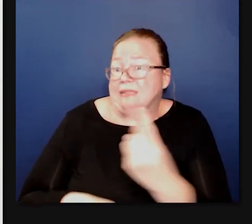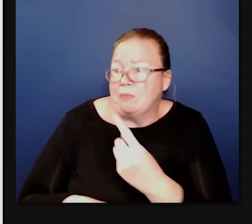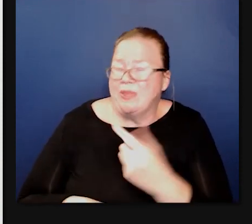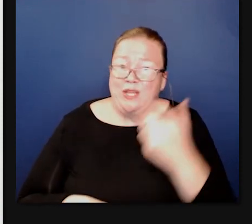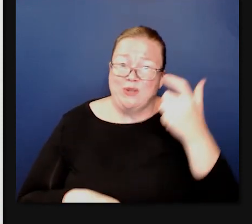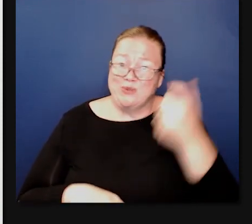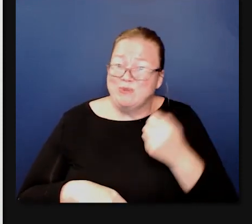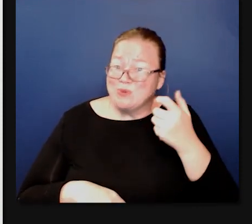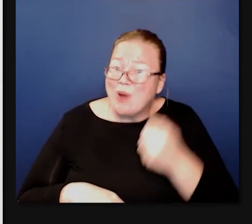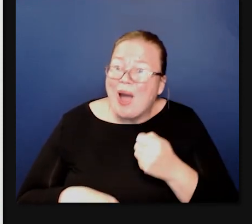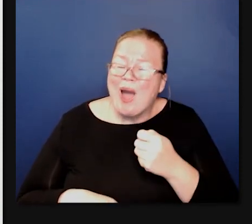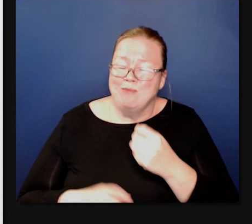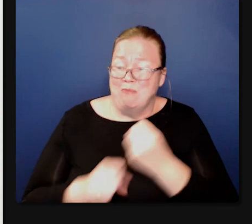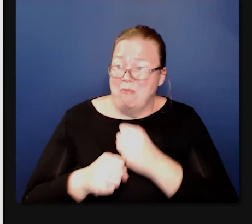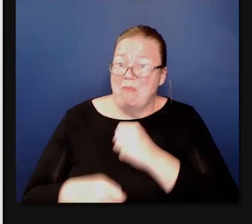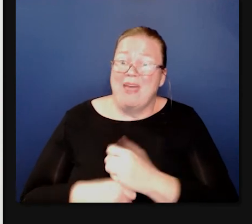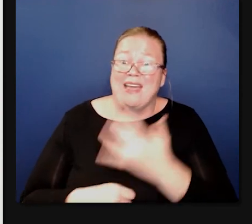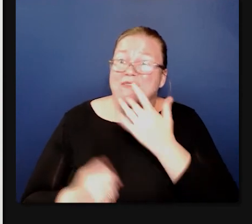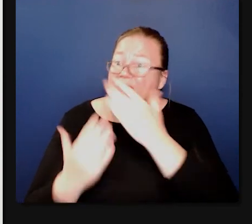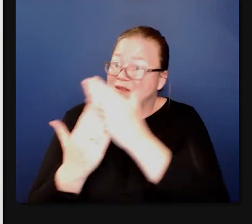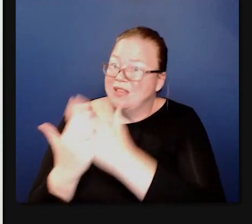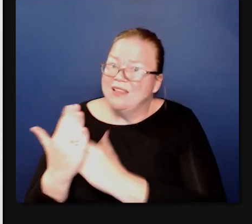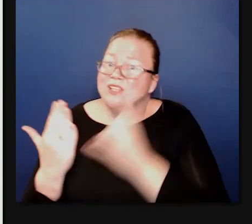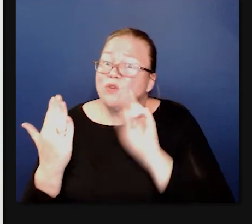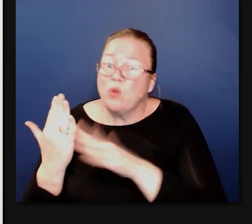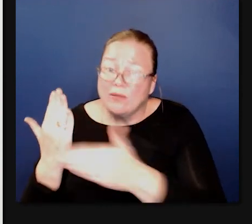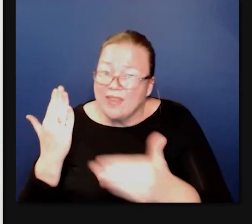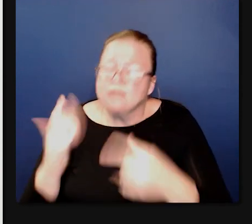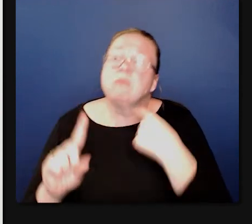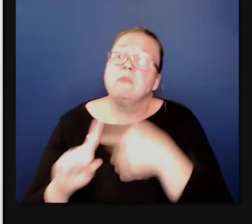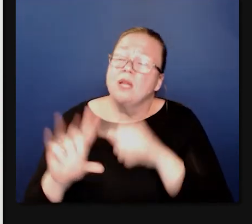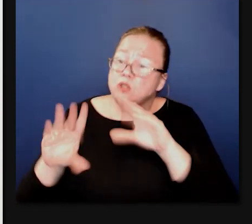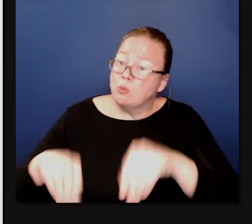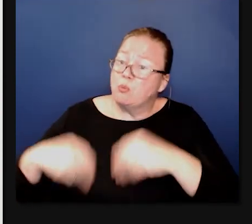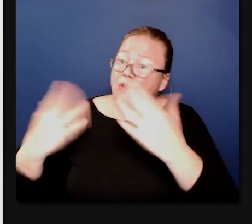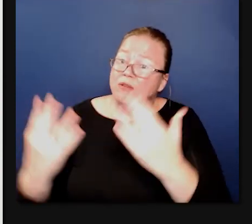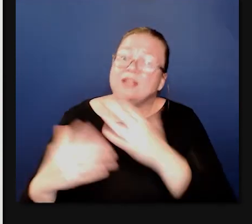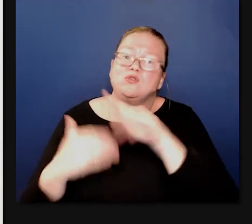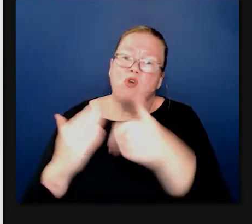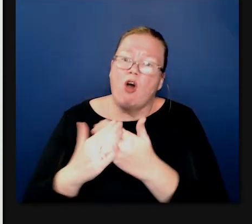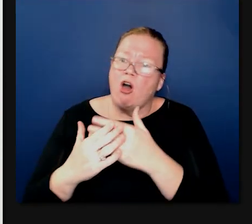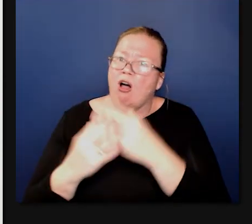subscribe to them, create a favorites list for your best items, as well as to present all this data,